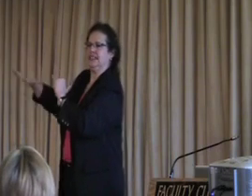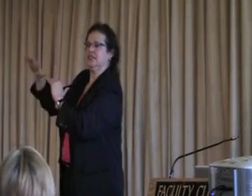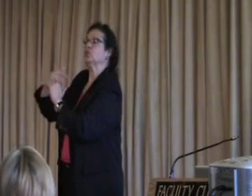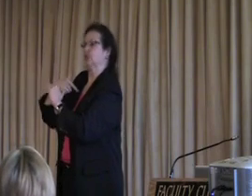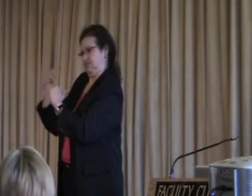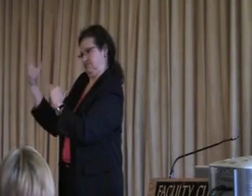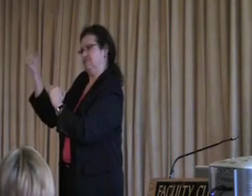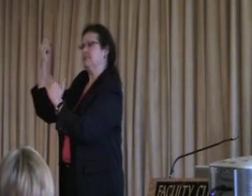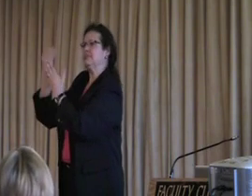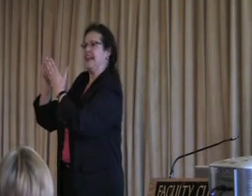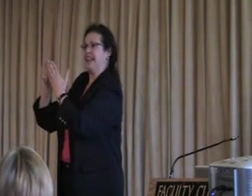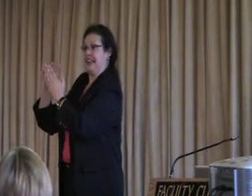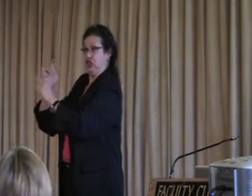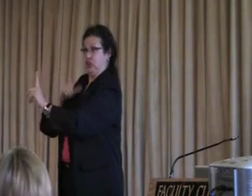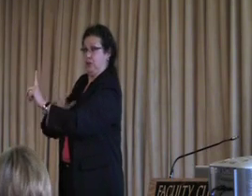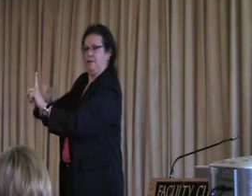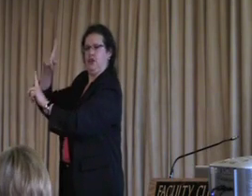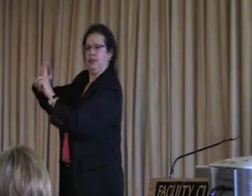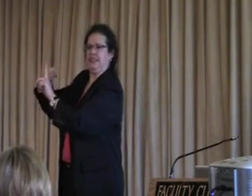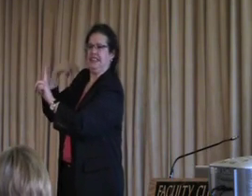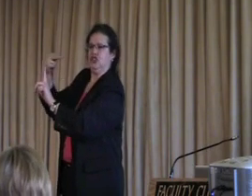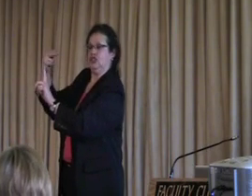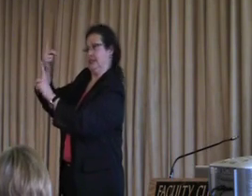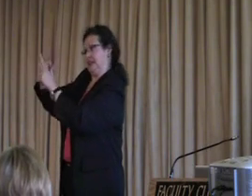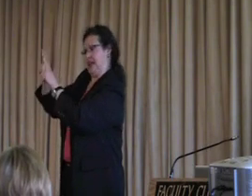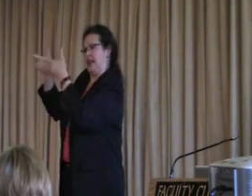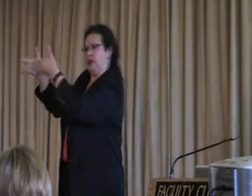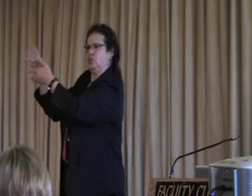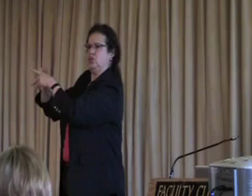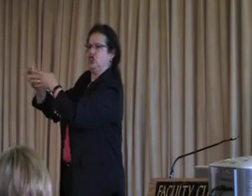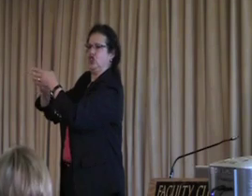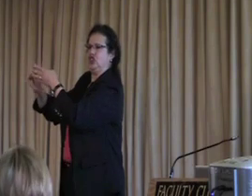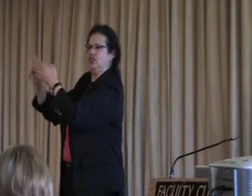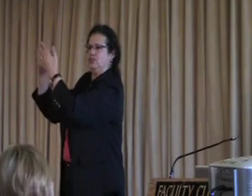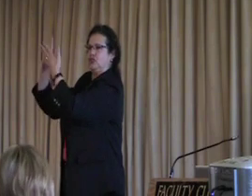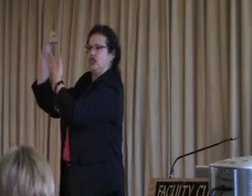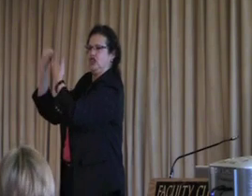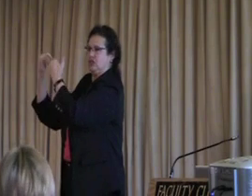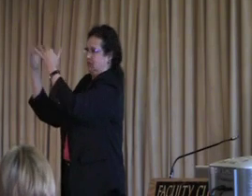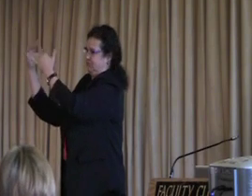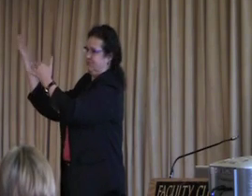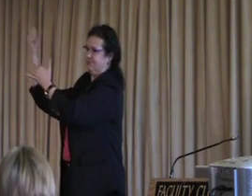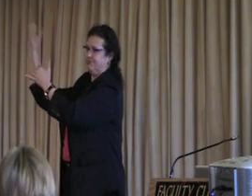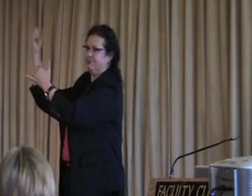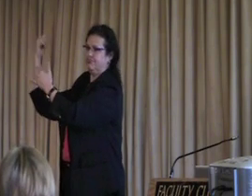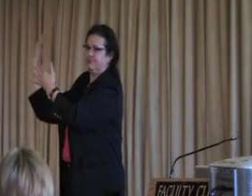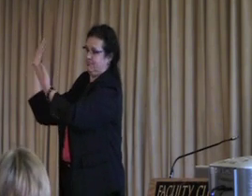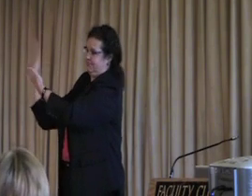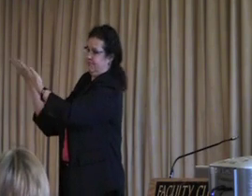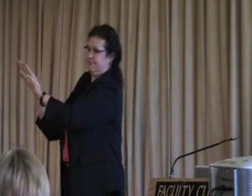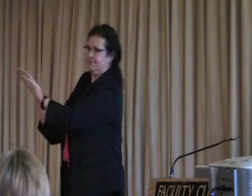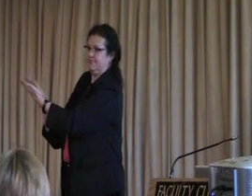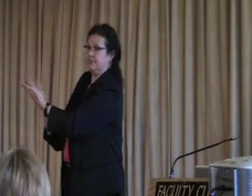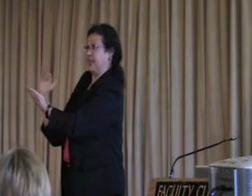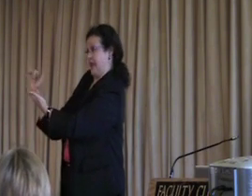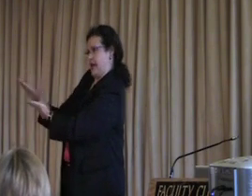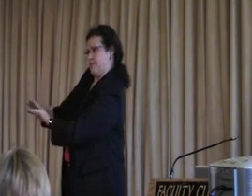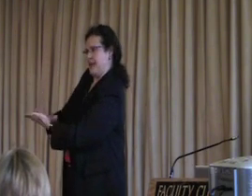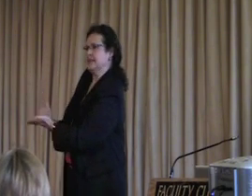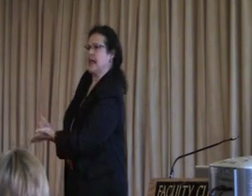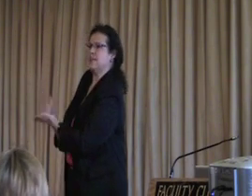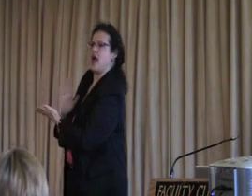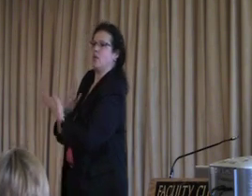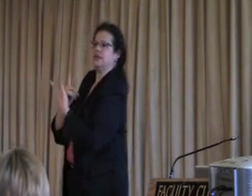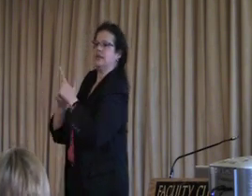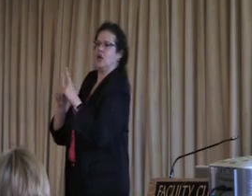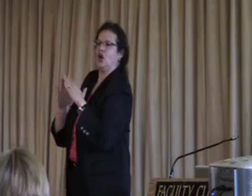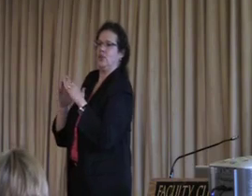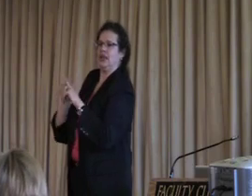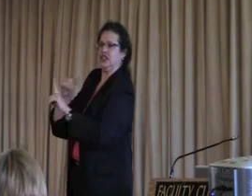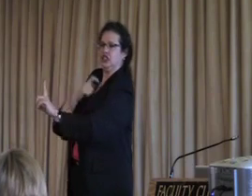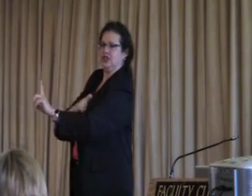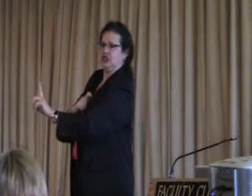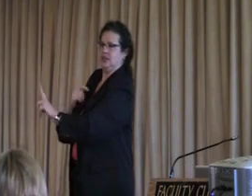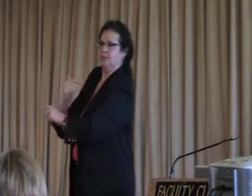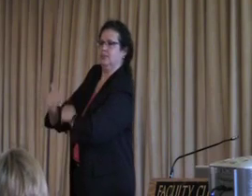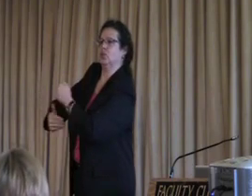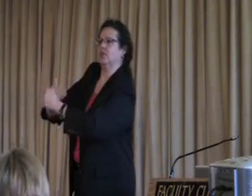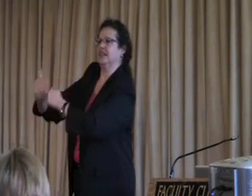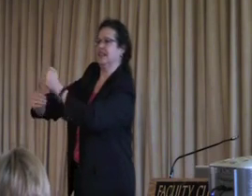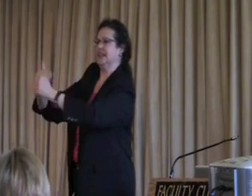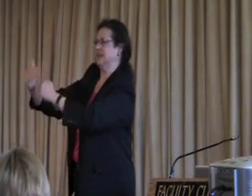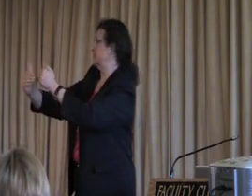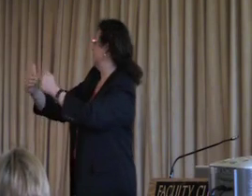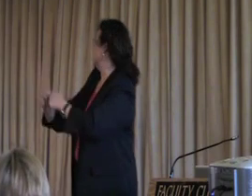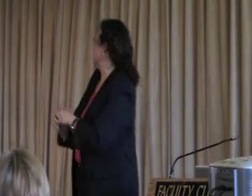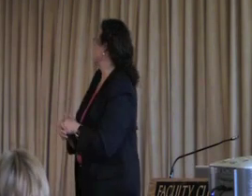will be getting money for this. That money comes from the Swiss national science foundation.